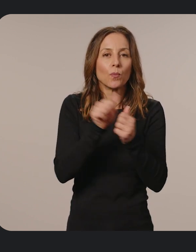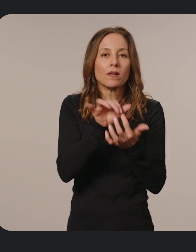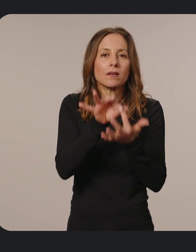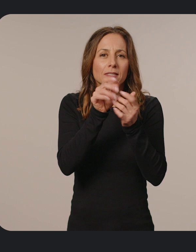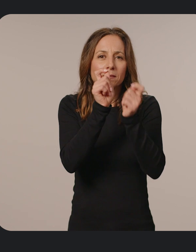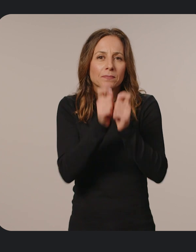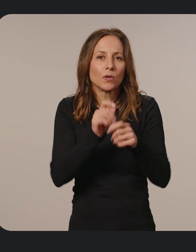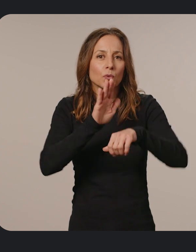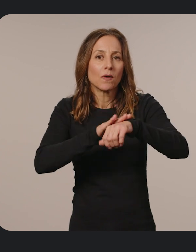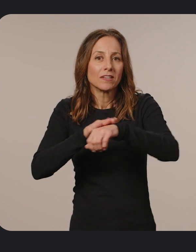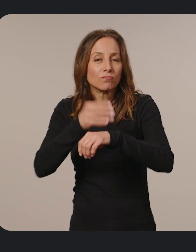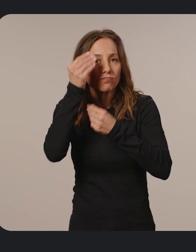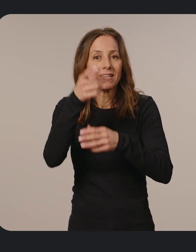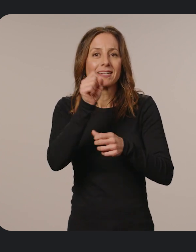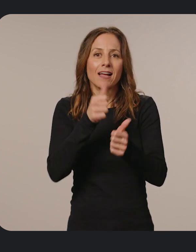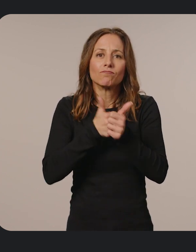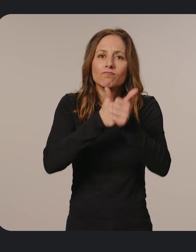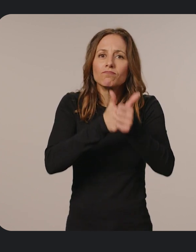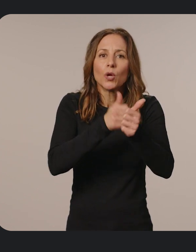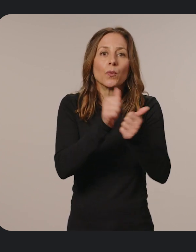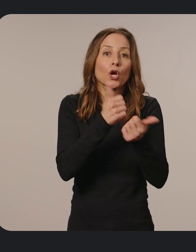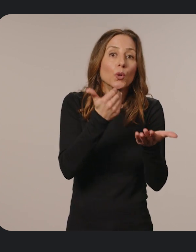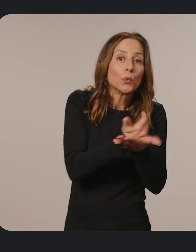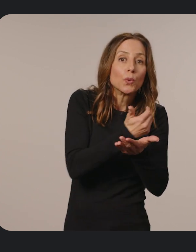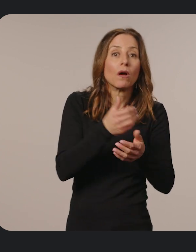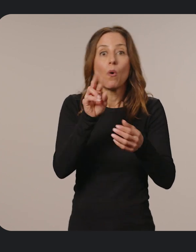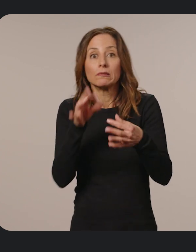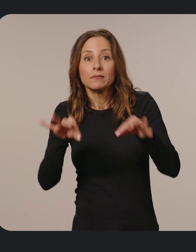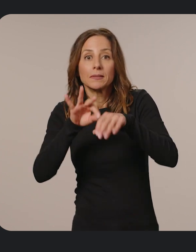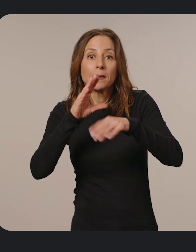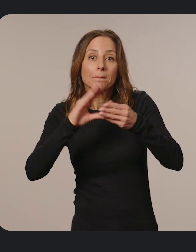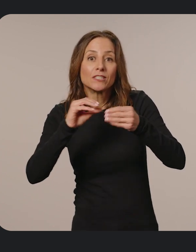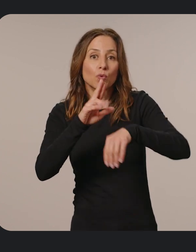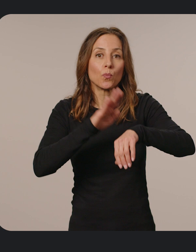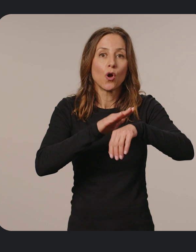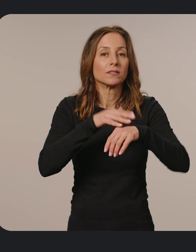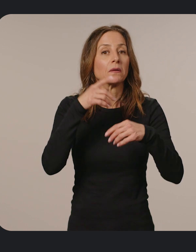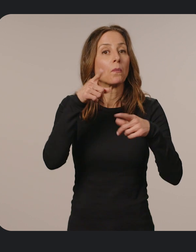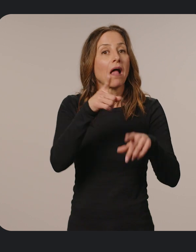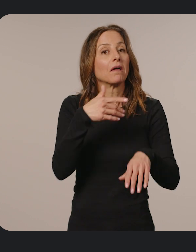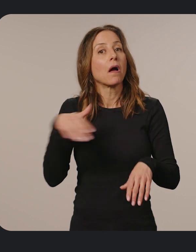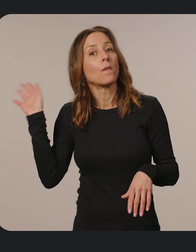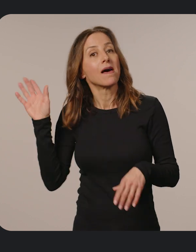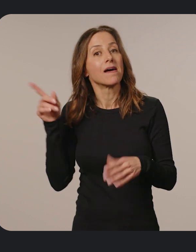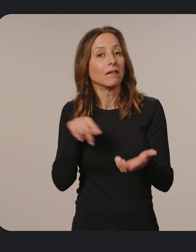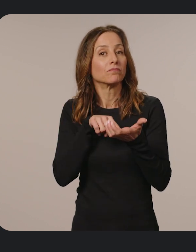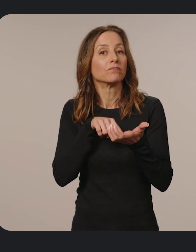with customizable notifications, so you can keep up to date with new or critical messages or warnings while you're away from your desk.